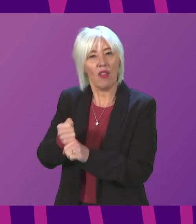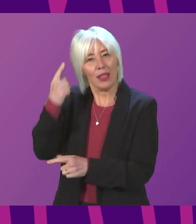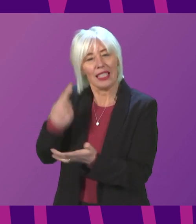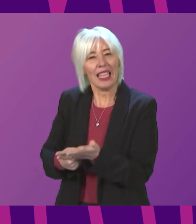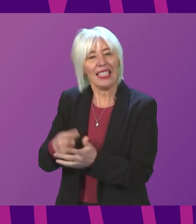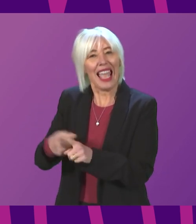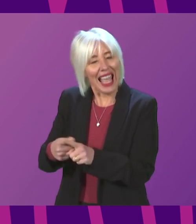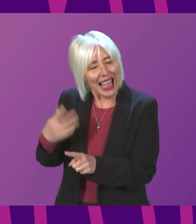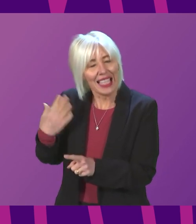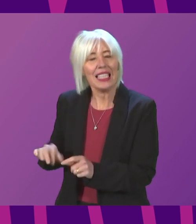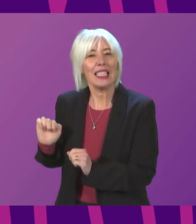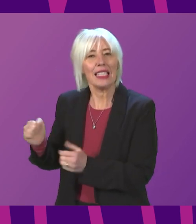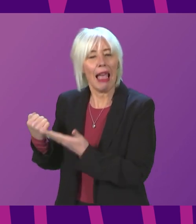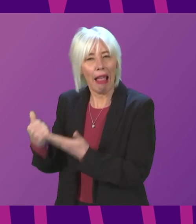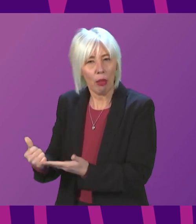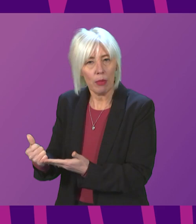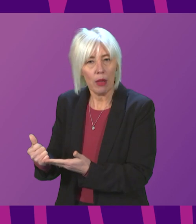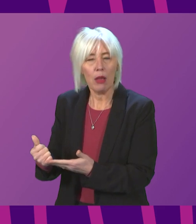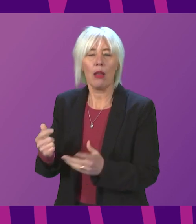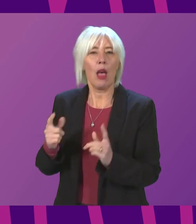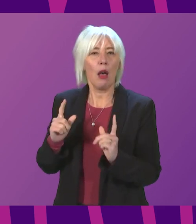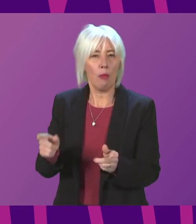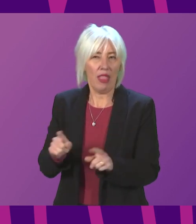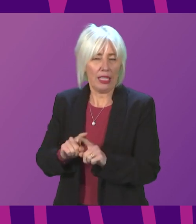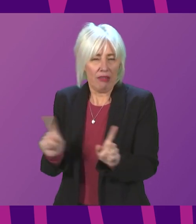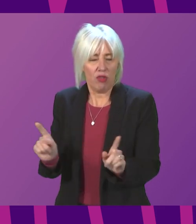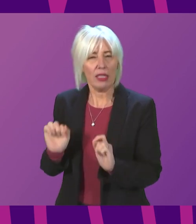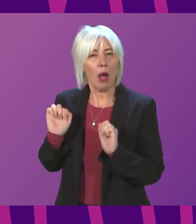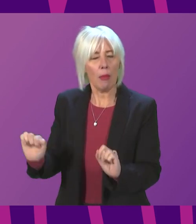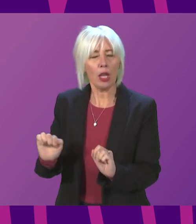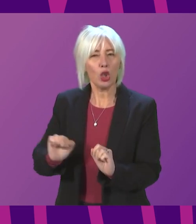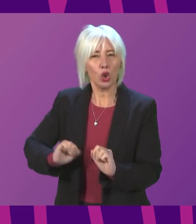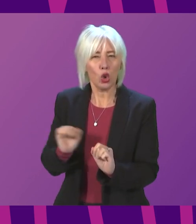has the Scottish Government had from the UK Government that it will extend support to